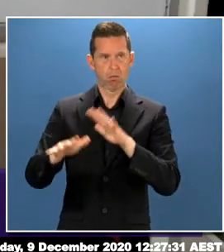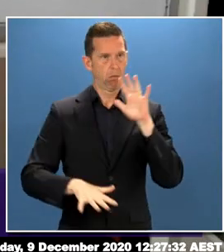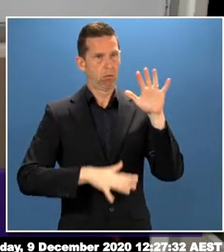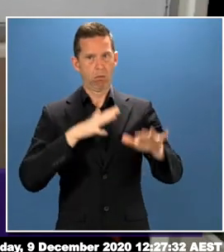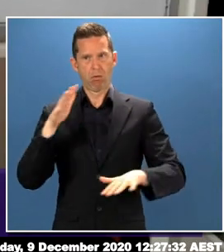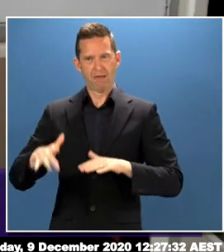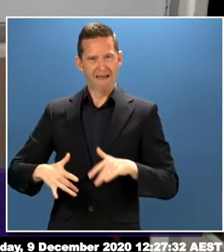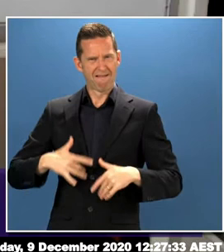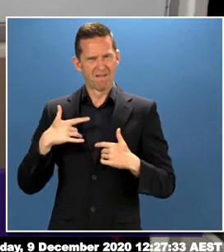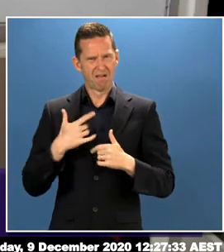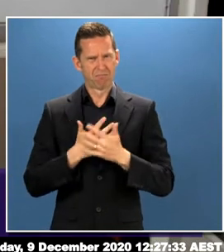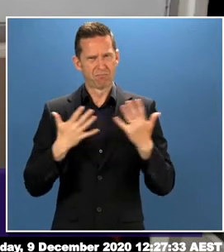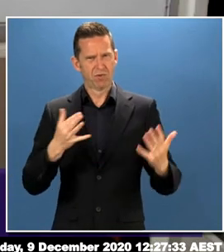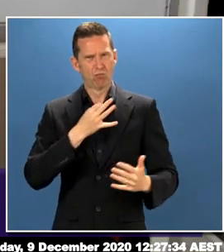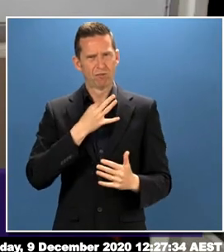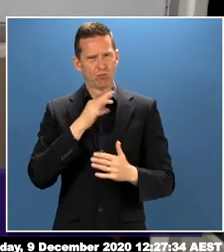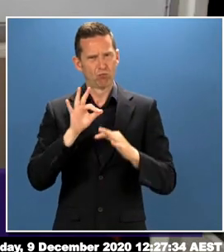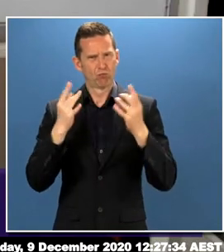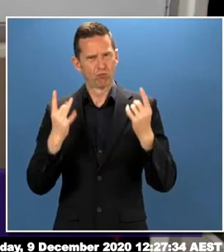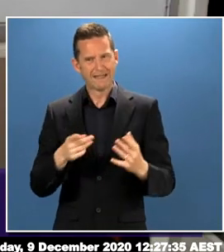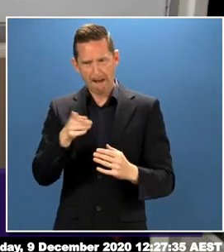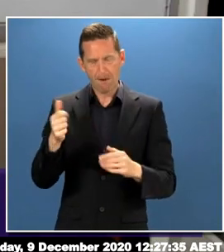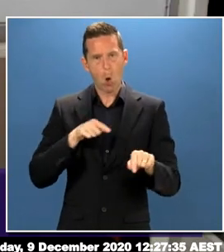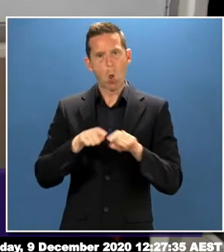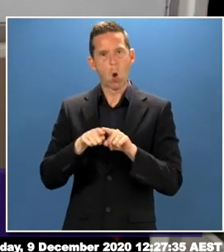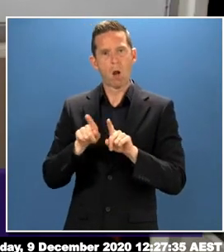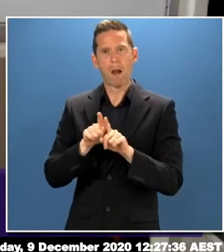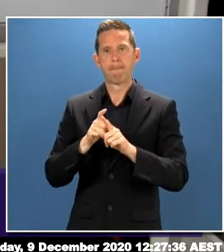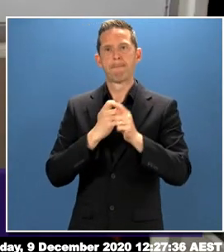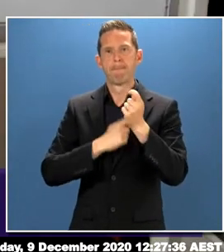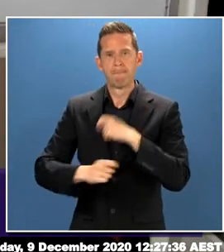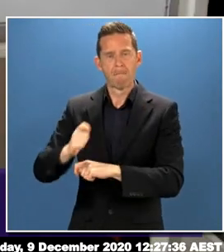They do need to learn the skills of adolescence and adulthood of sitting